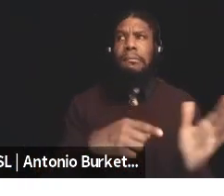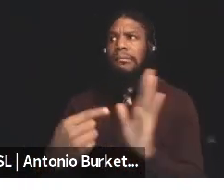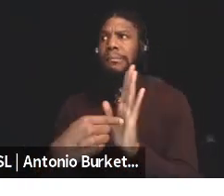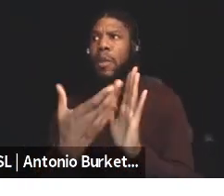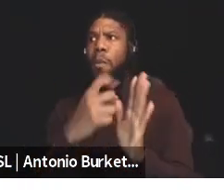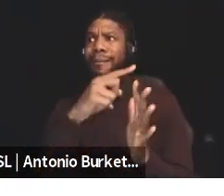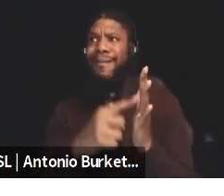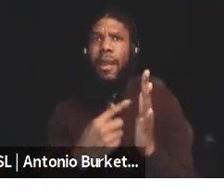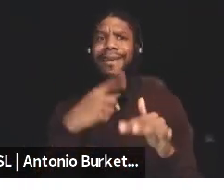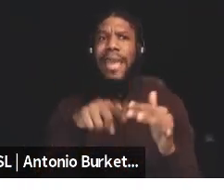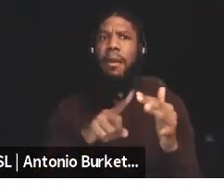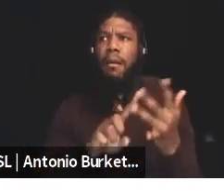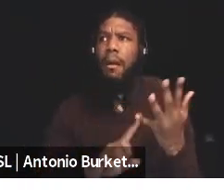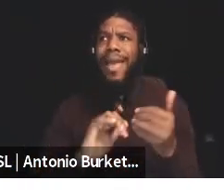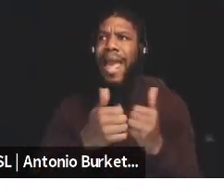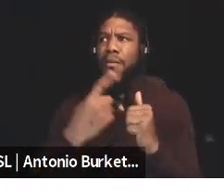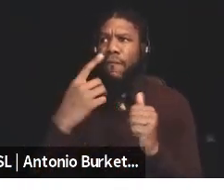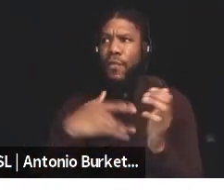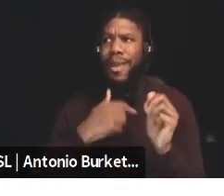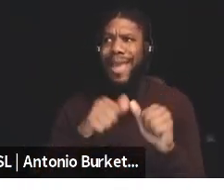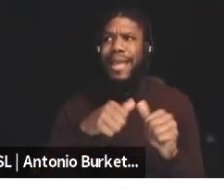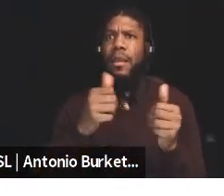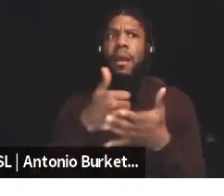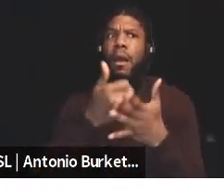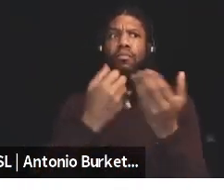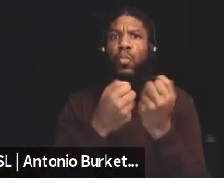manageable?" And that can be-- it doesn't have to be you alone who comes up with those options.